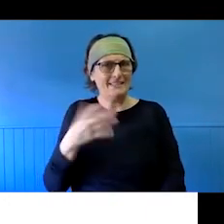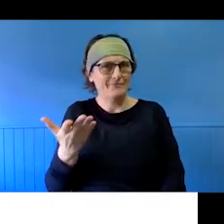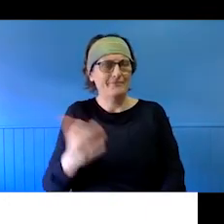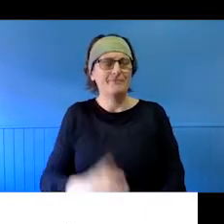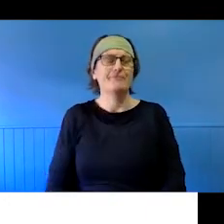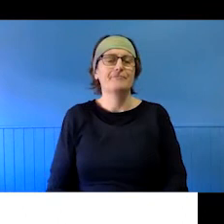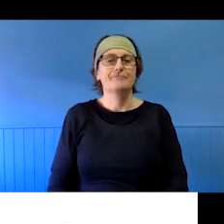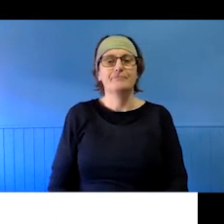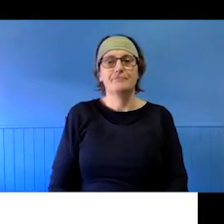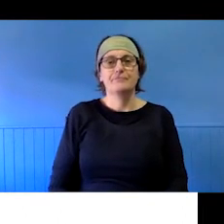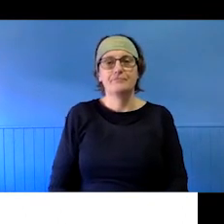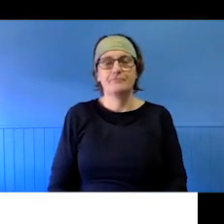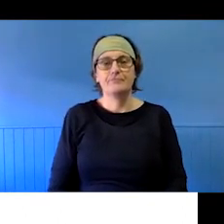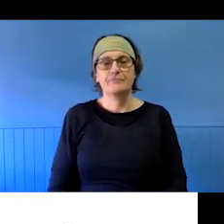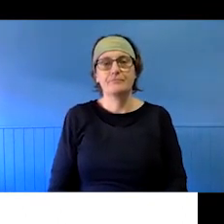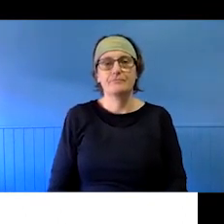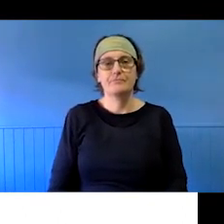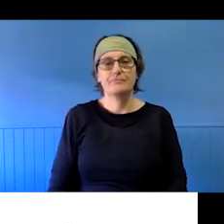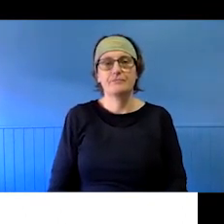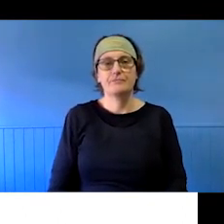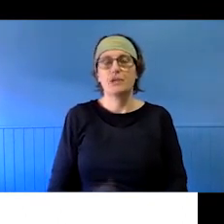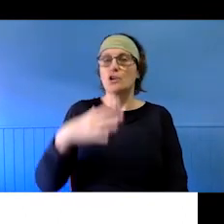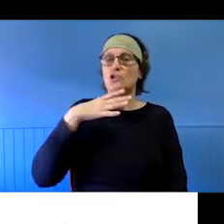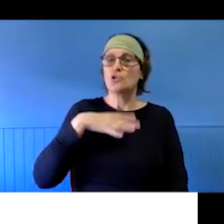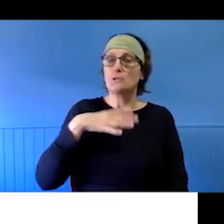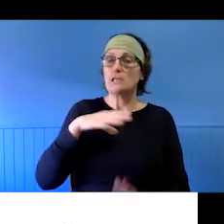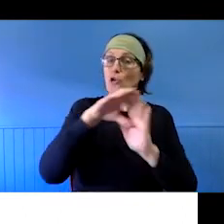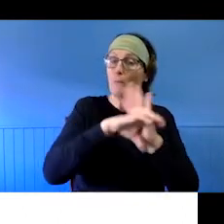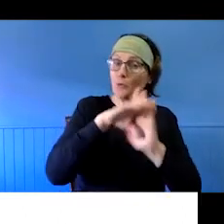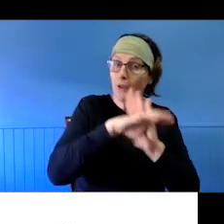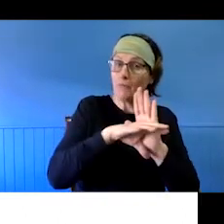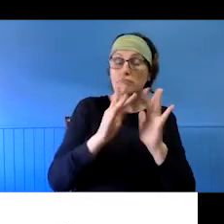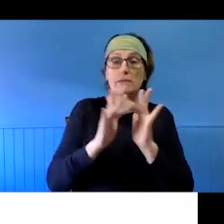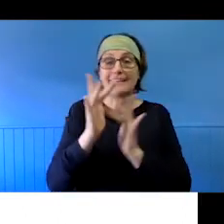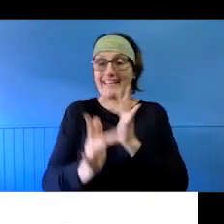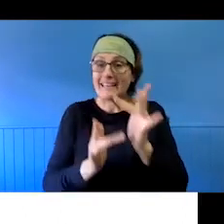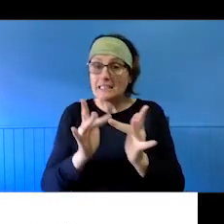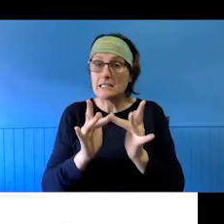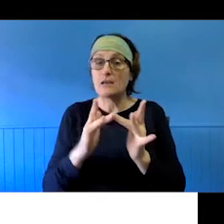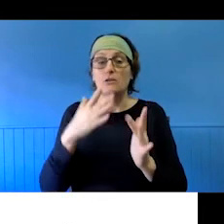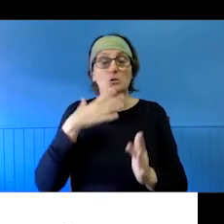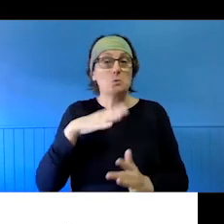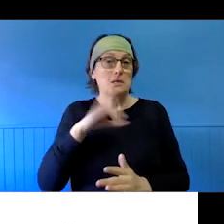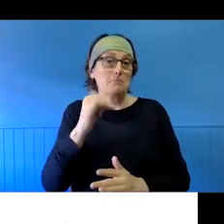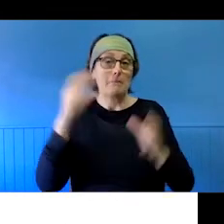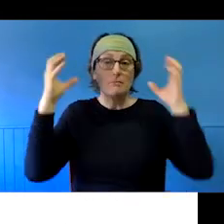So that means that you're going to be using computer and the internet. You're going to be looking at, perhaps, head-set and earbuds.